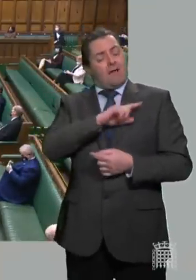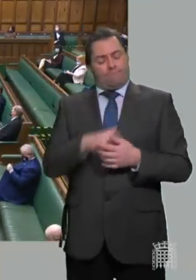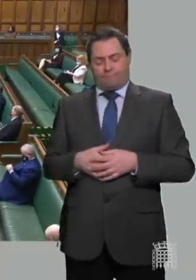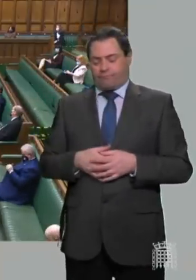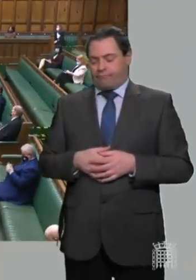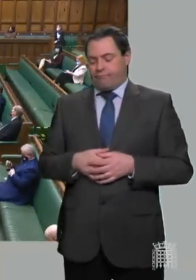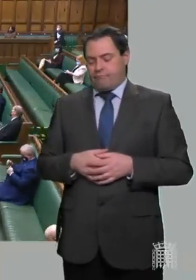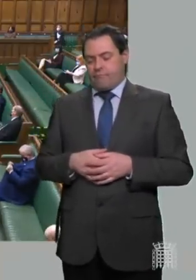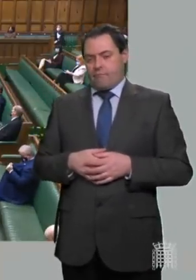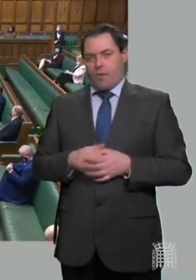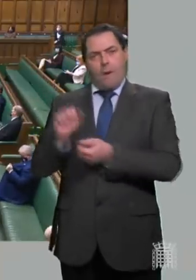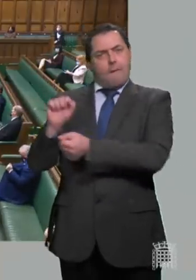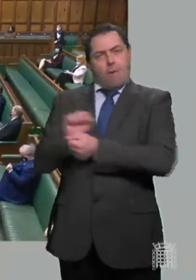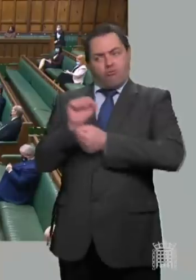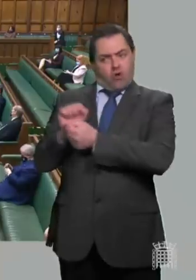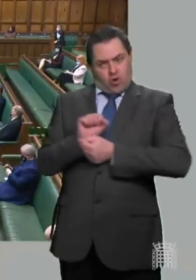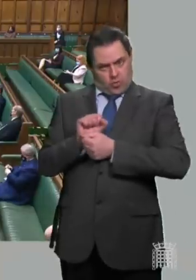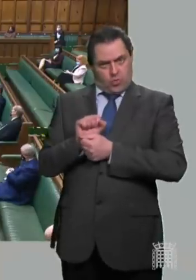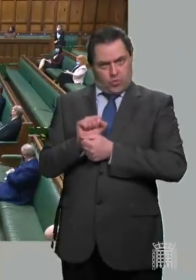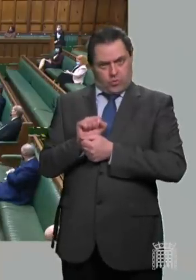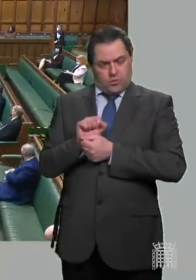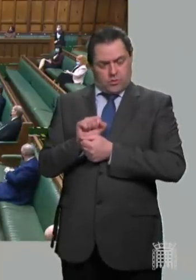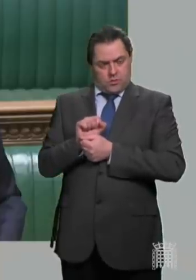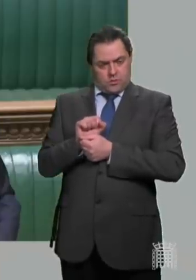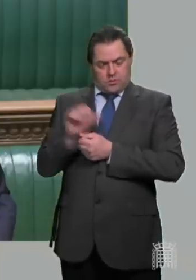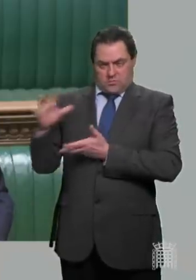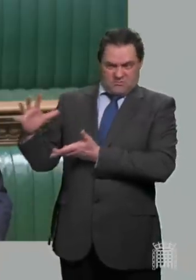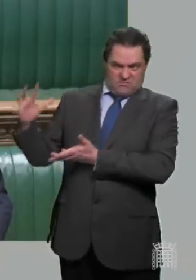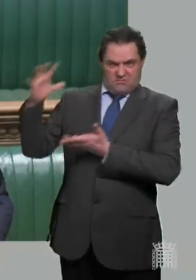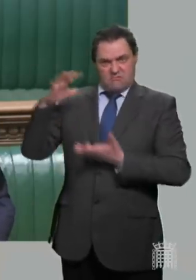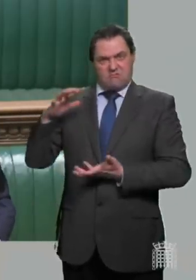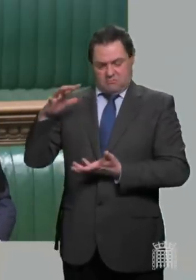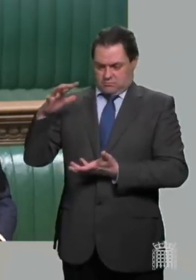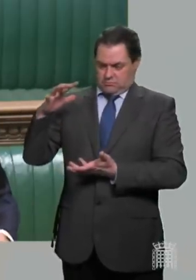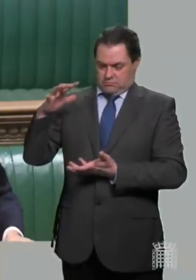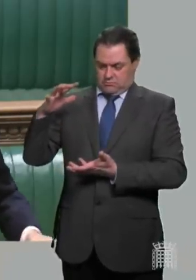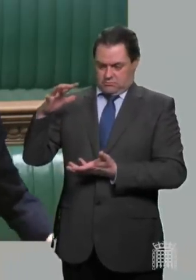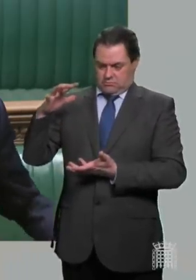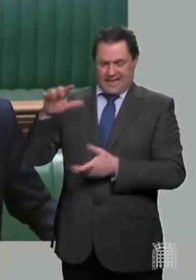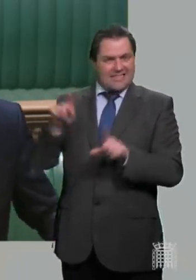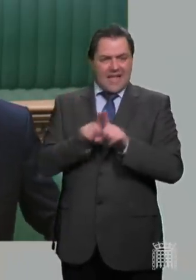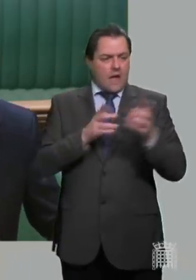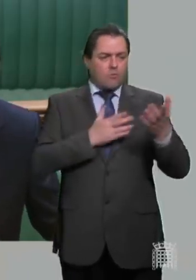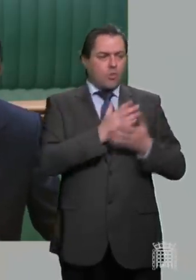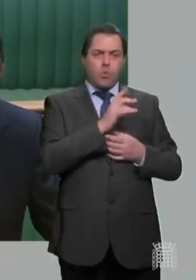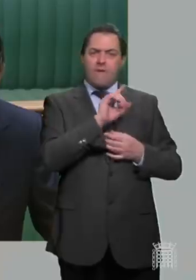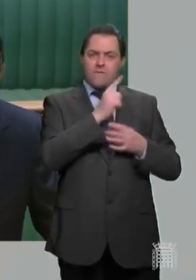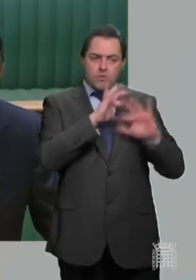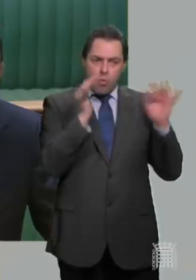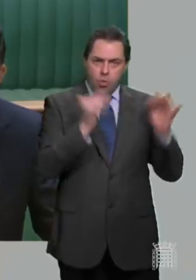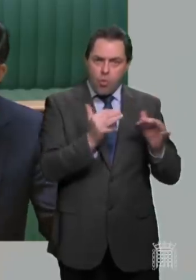have borrowed is comparable only with the amount we borrowed during the two world wars. It is going